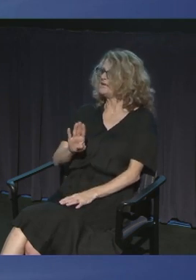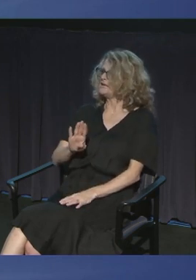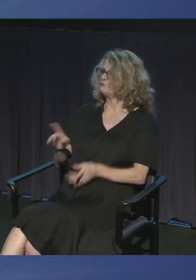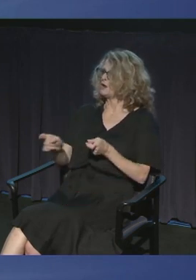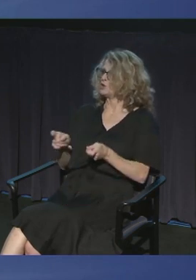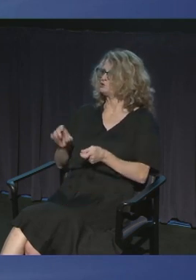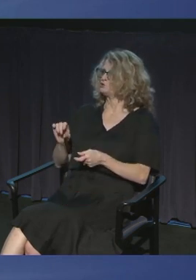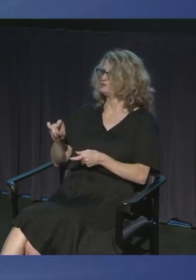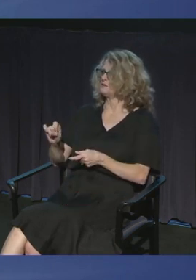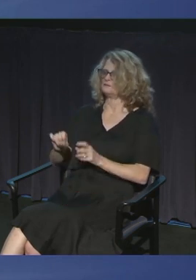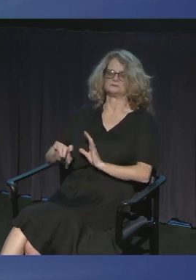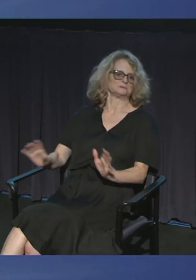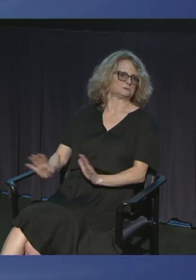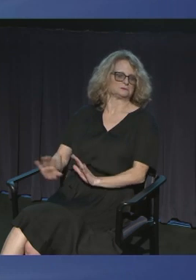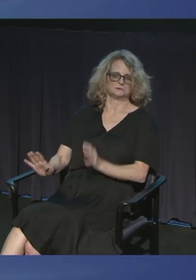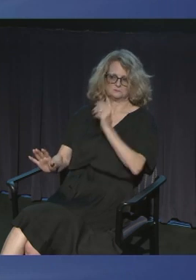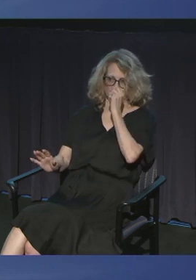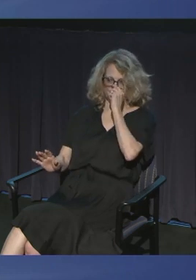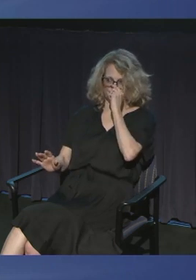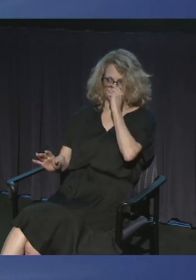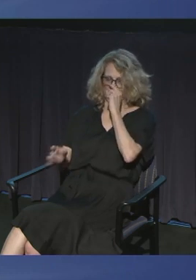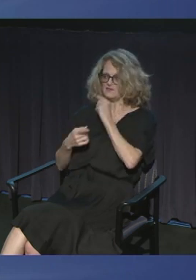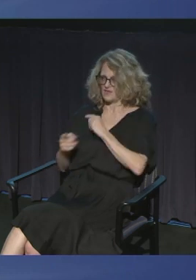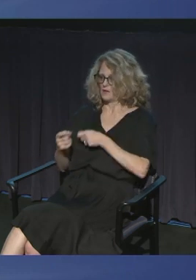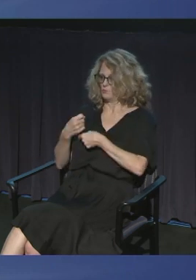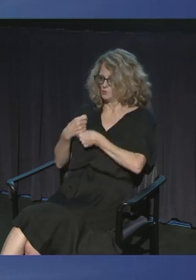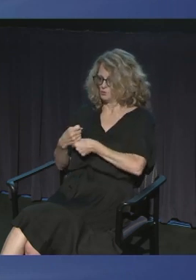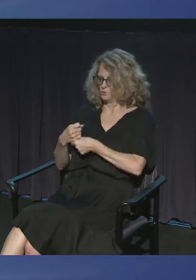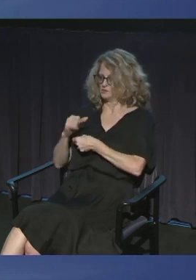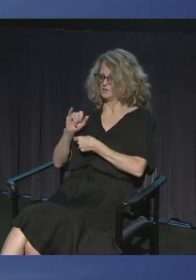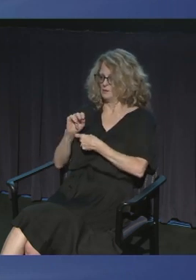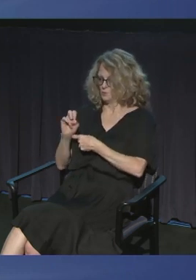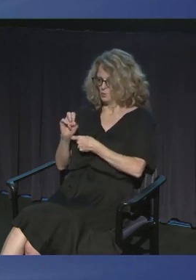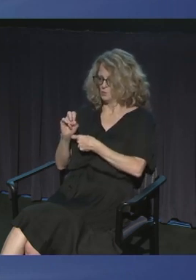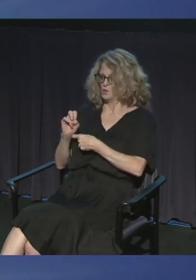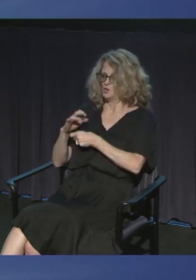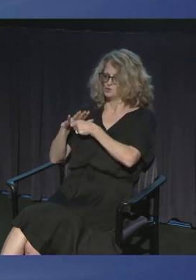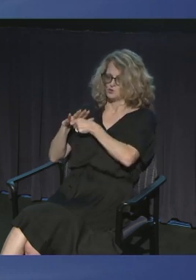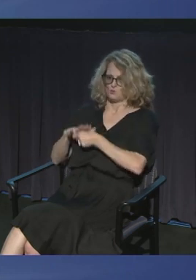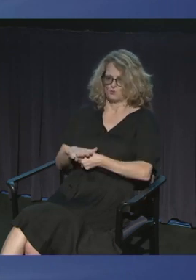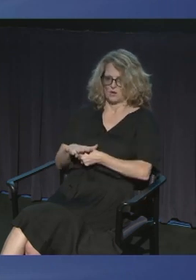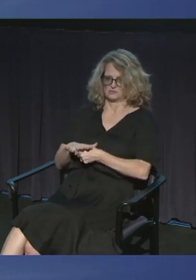THESE ARE INDUCED BY STING ACTIVATION TO PRODUCE AN IMMUNE